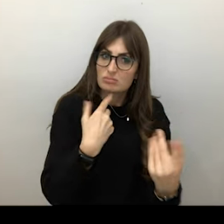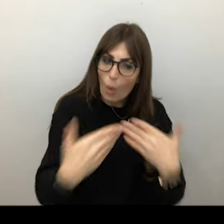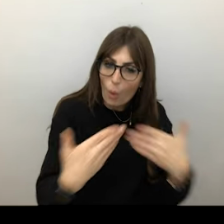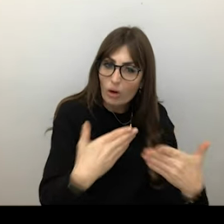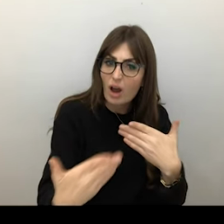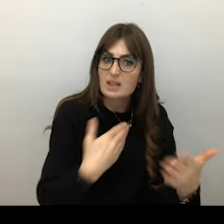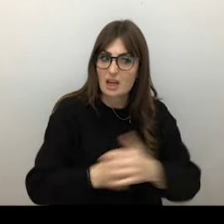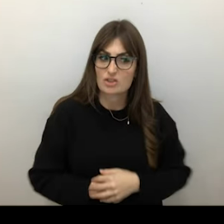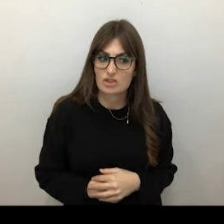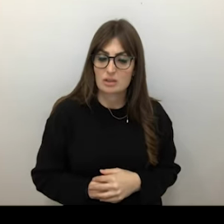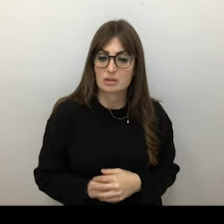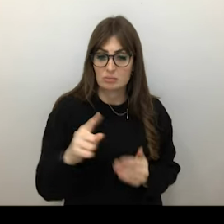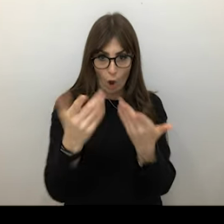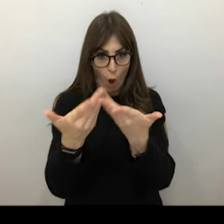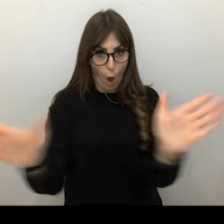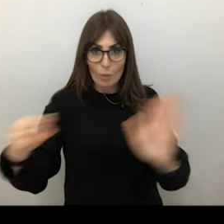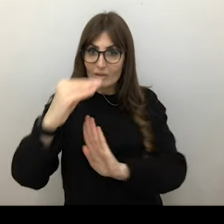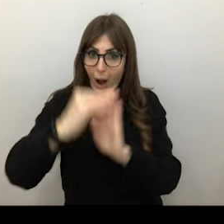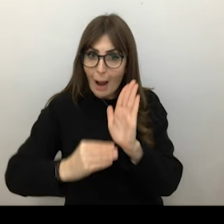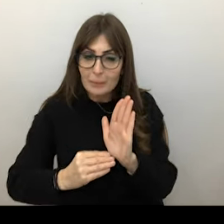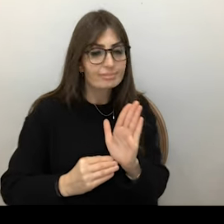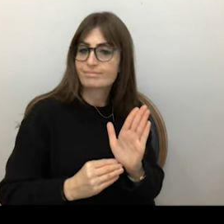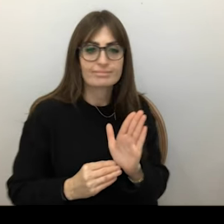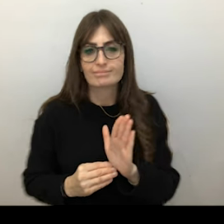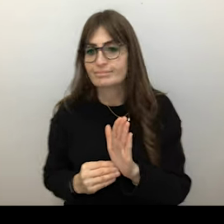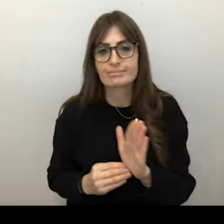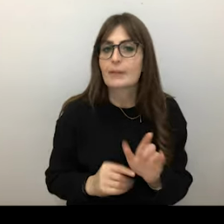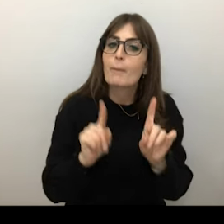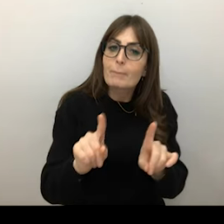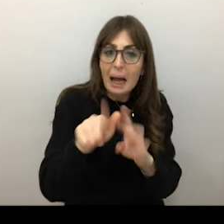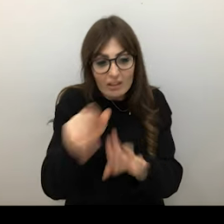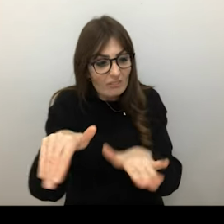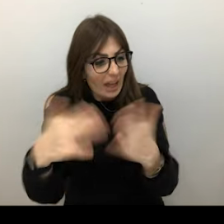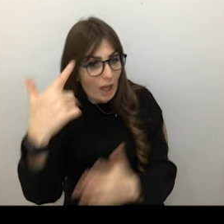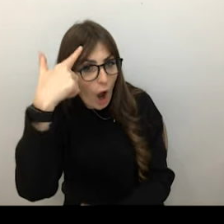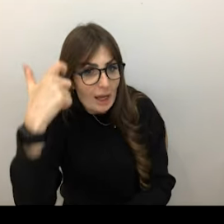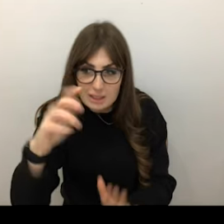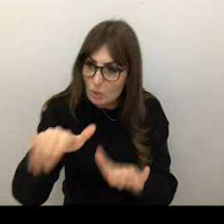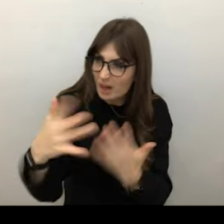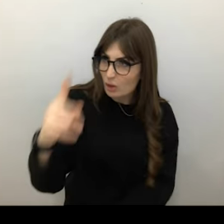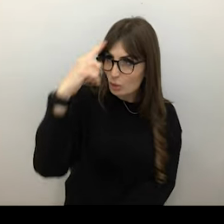And the stream is not open for applications. But that said, if you have a great idea that you believe